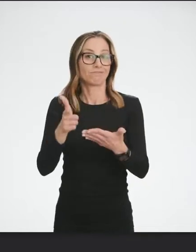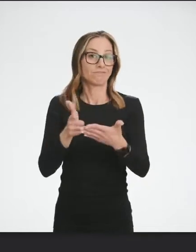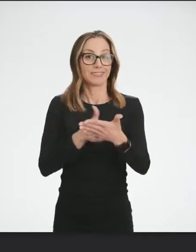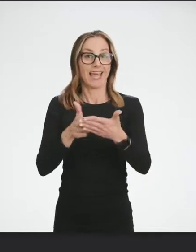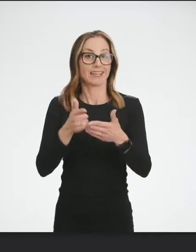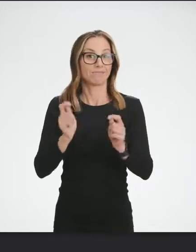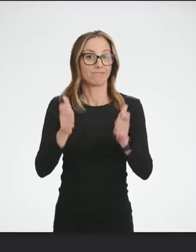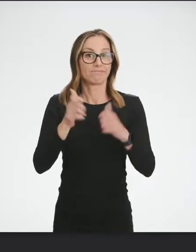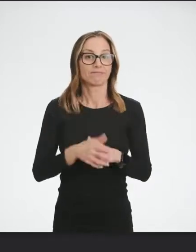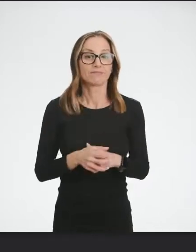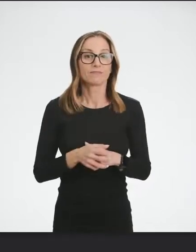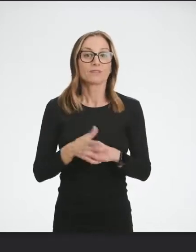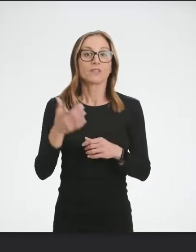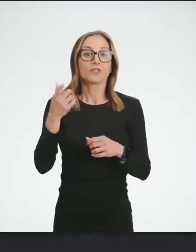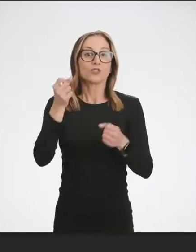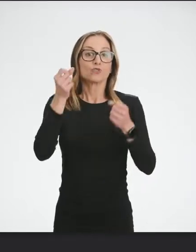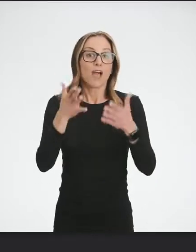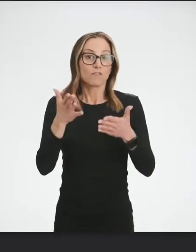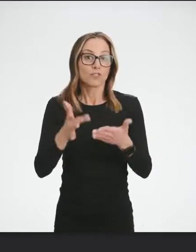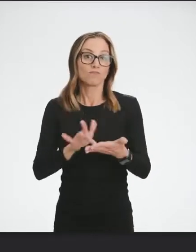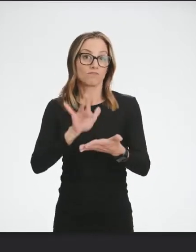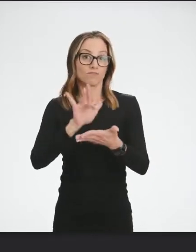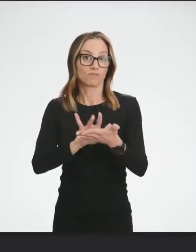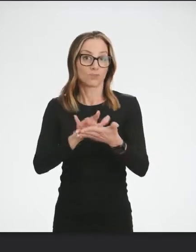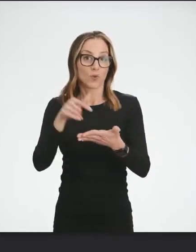When the driver taps on the QR code, I want to show that the scan is a success.